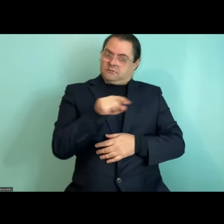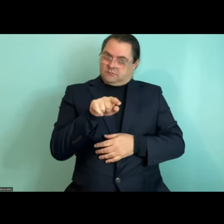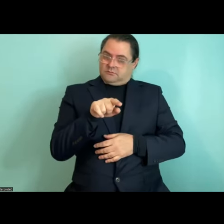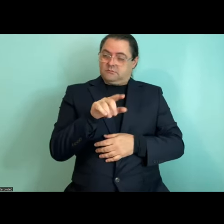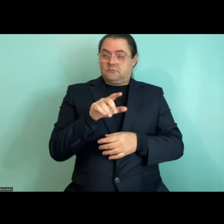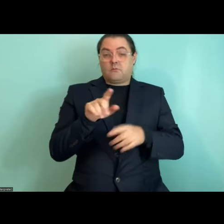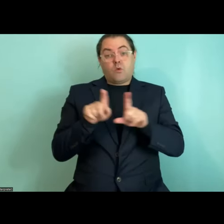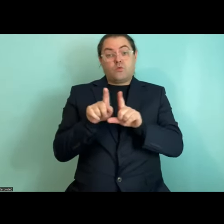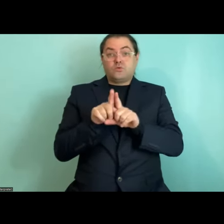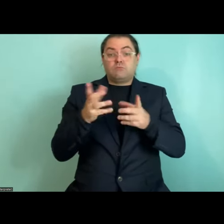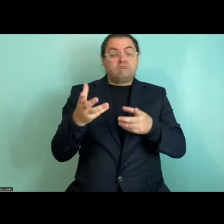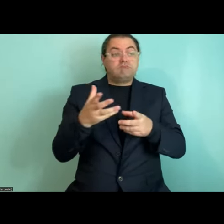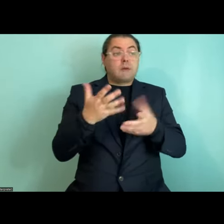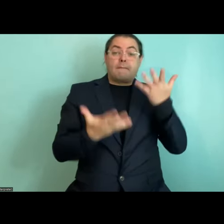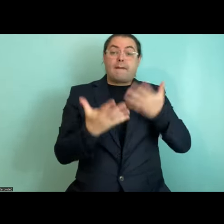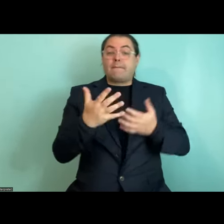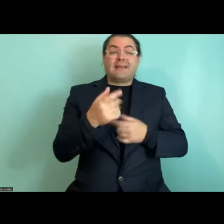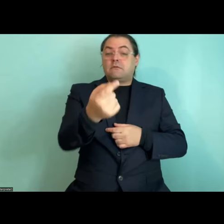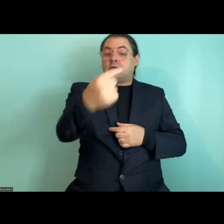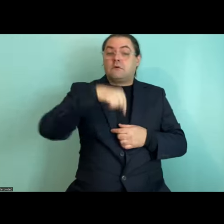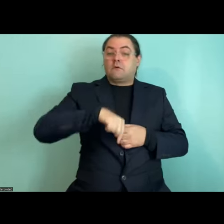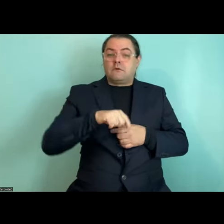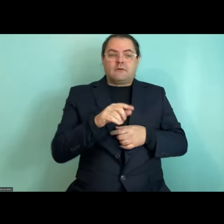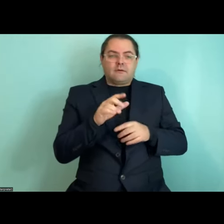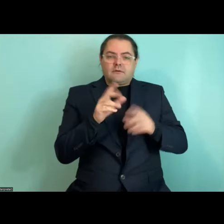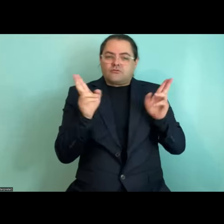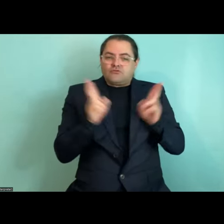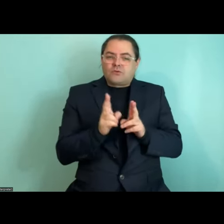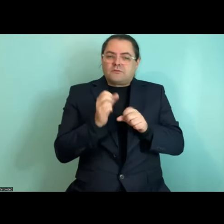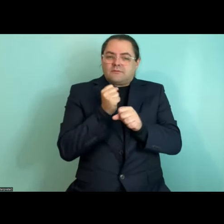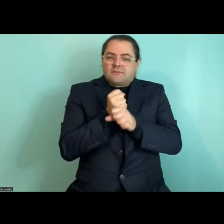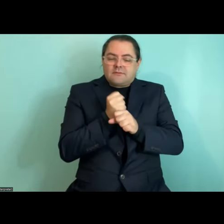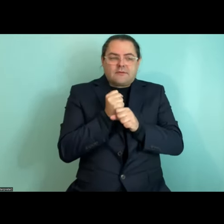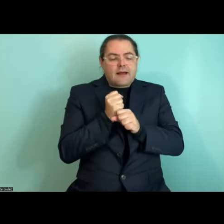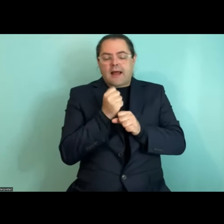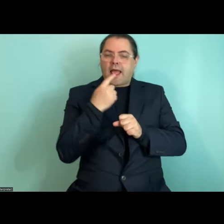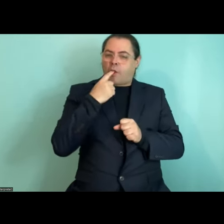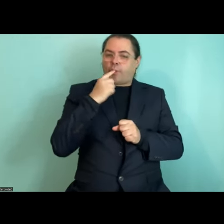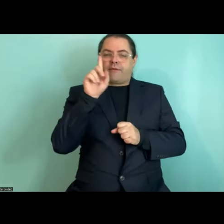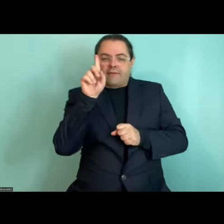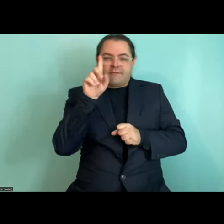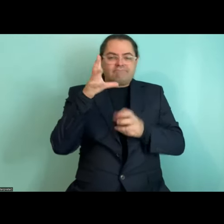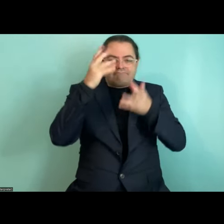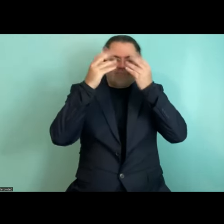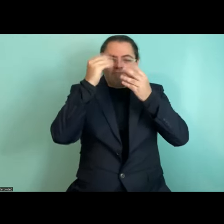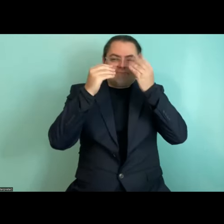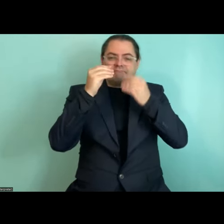saw stars, it yes I have done in experience professional self betterment will see, should